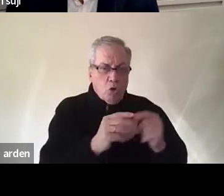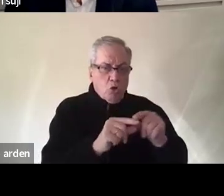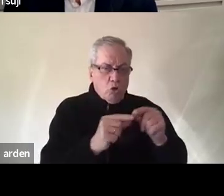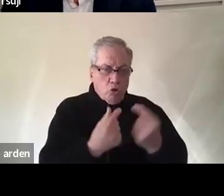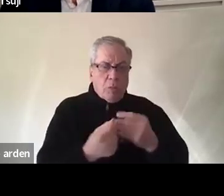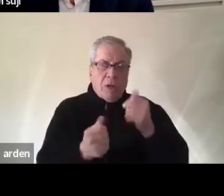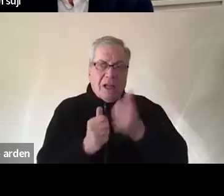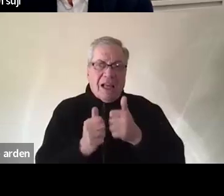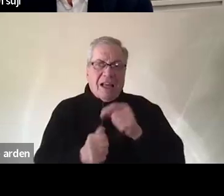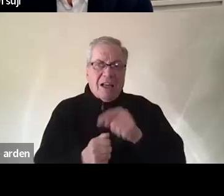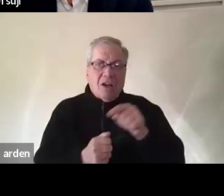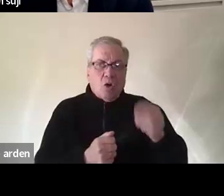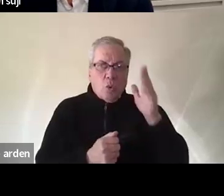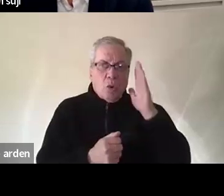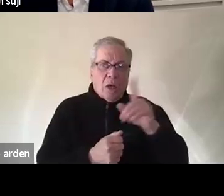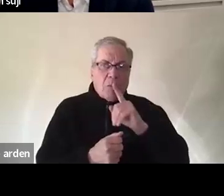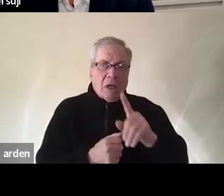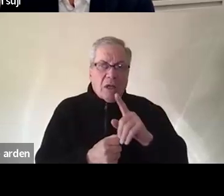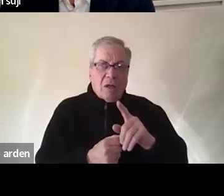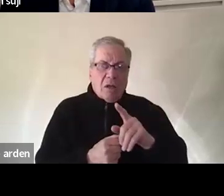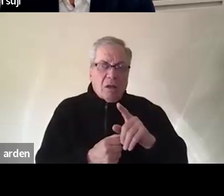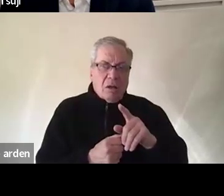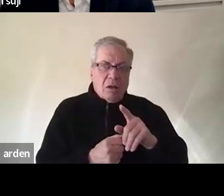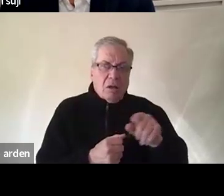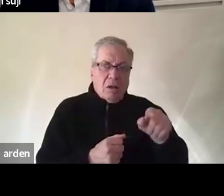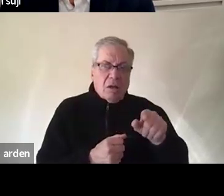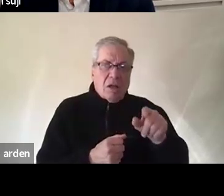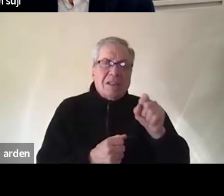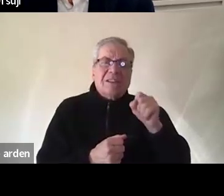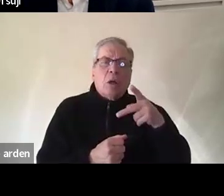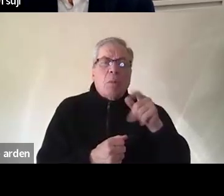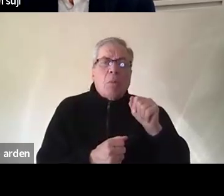And each panelist will be in a separate group. This is a space to